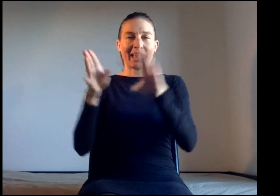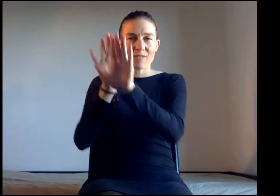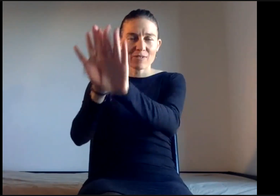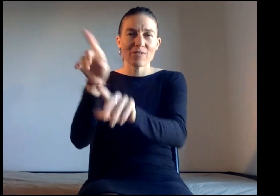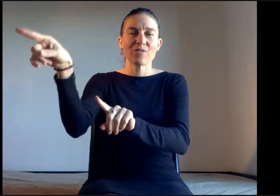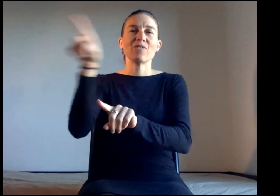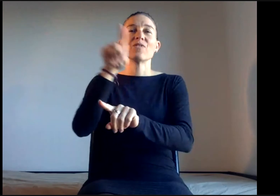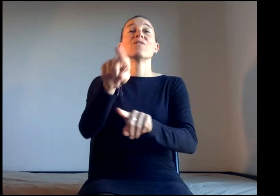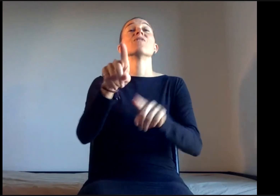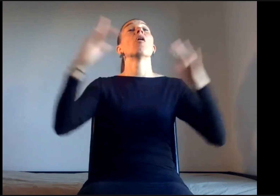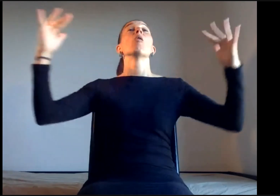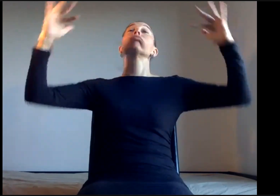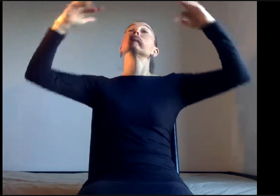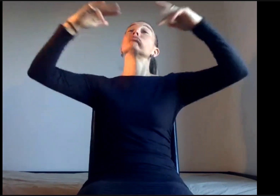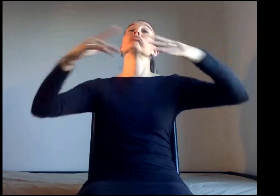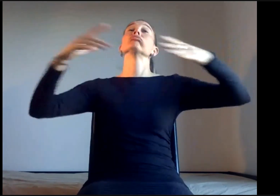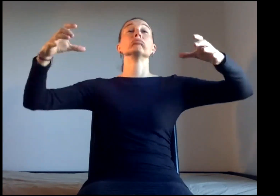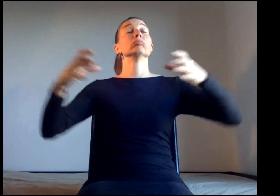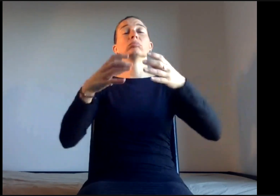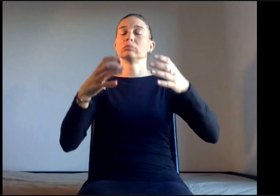Wear masks was declared mandatory.